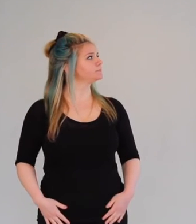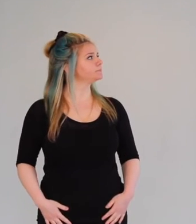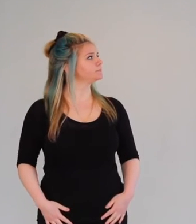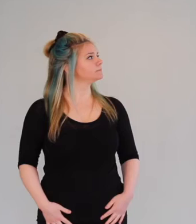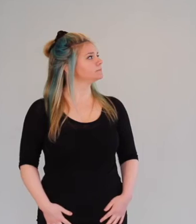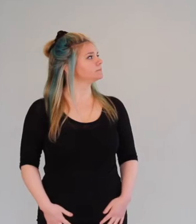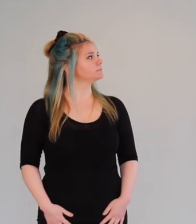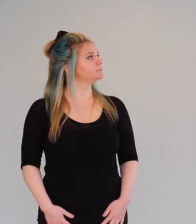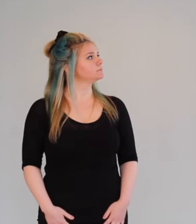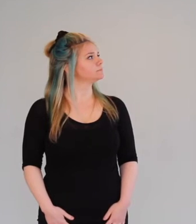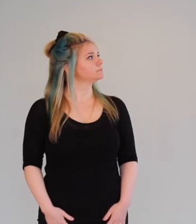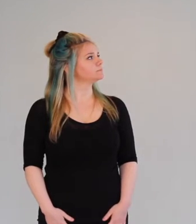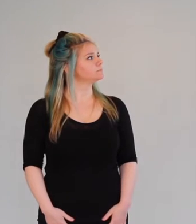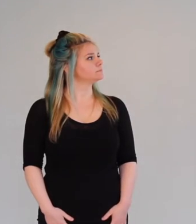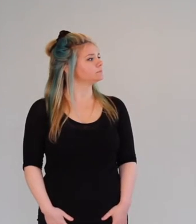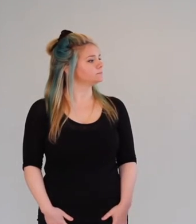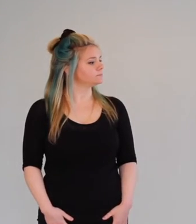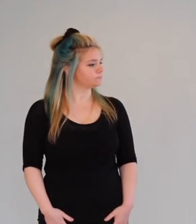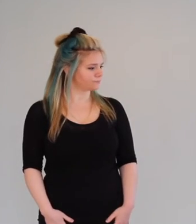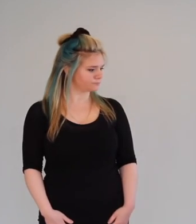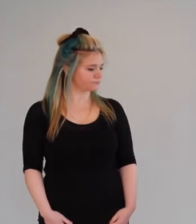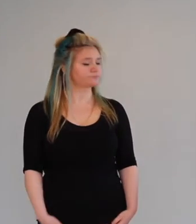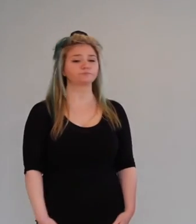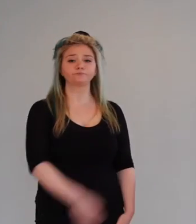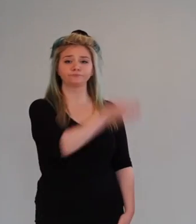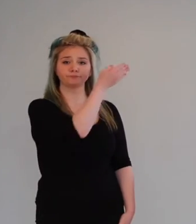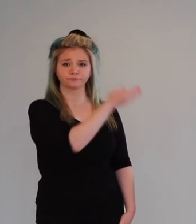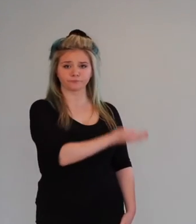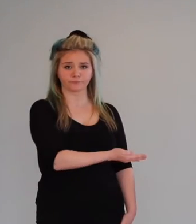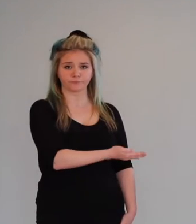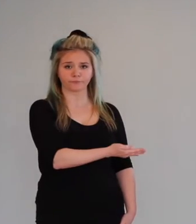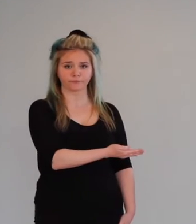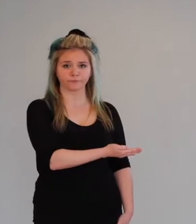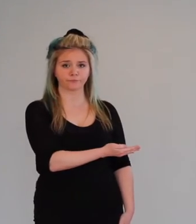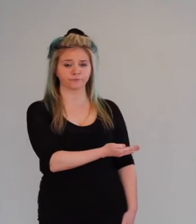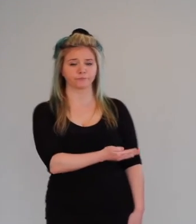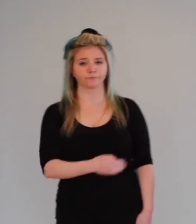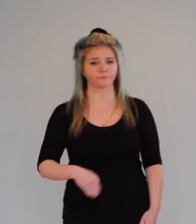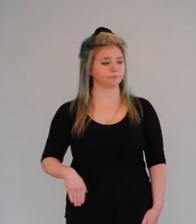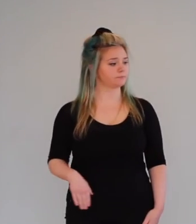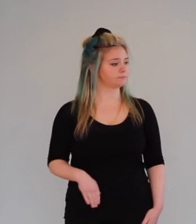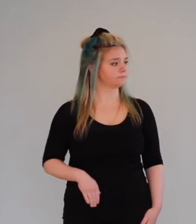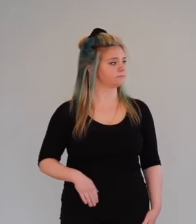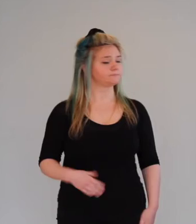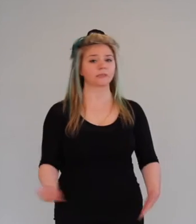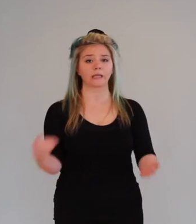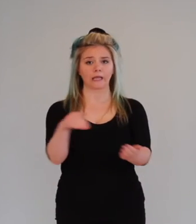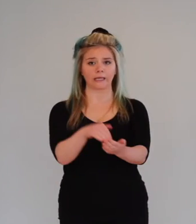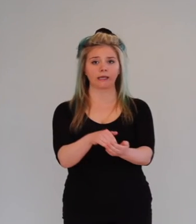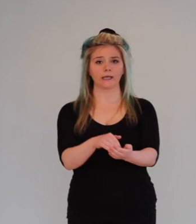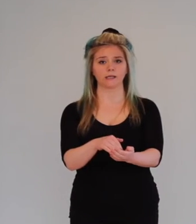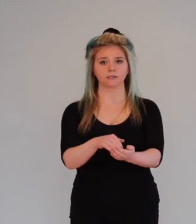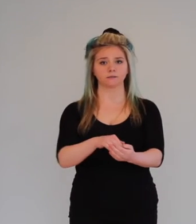and exhale to release when you're ready. And again, right into the next one, inhale, inhale,